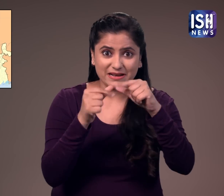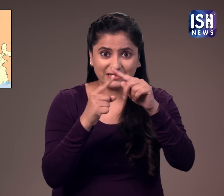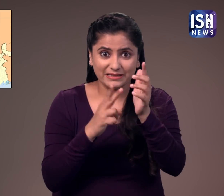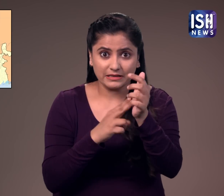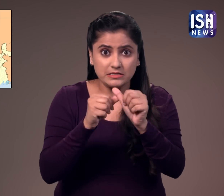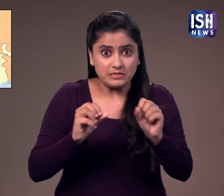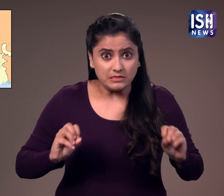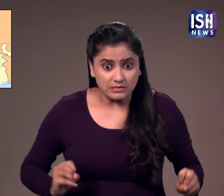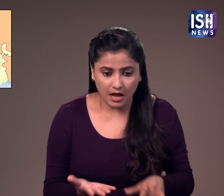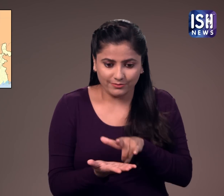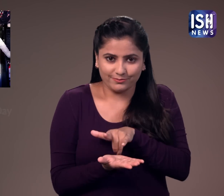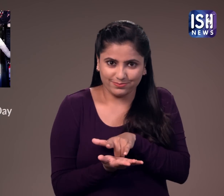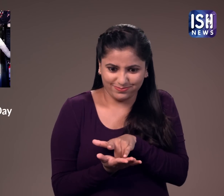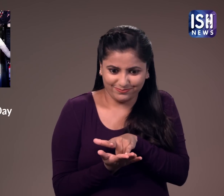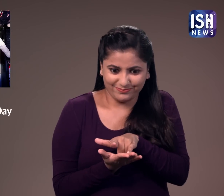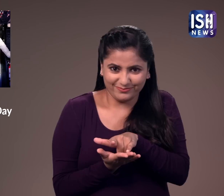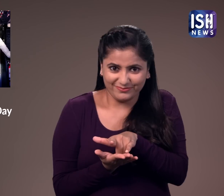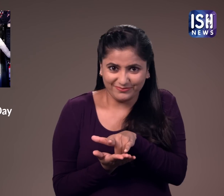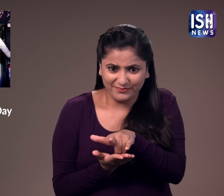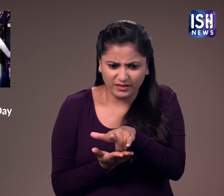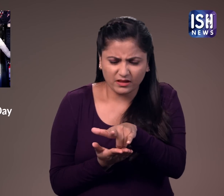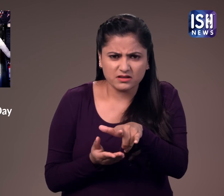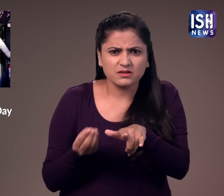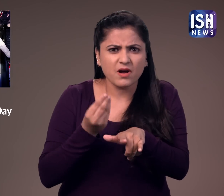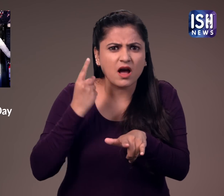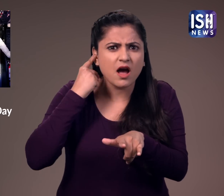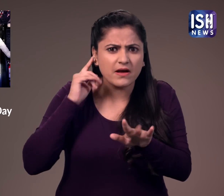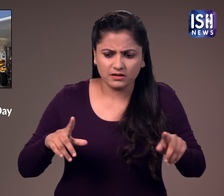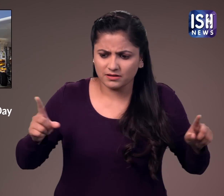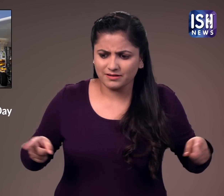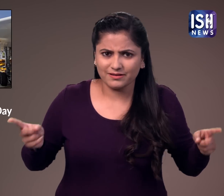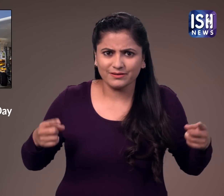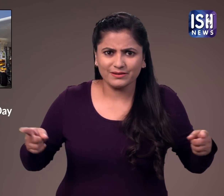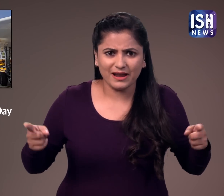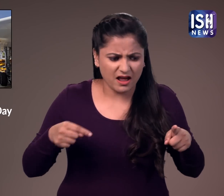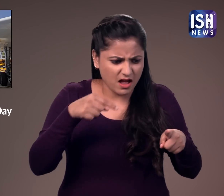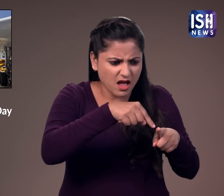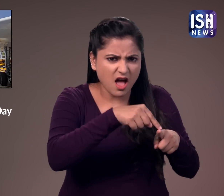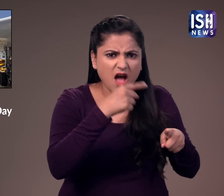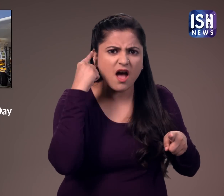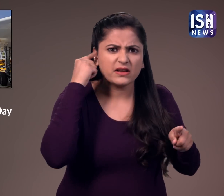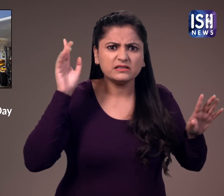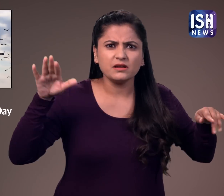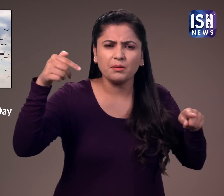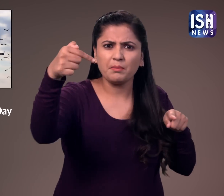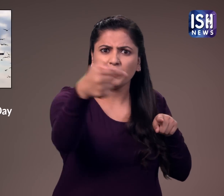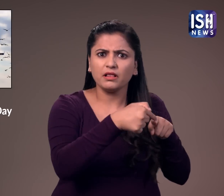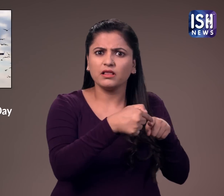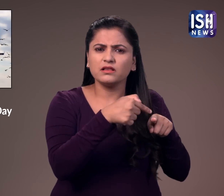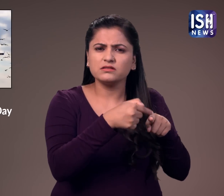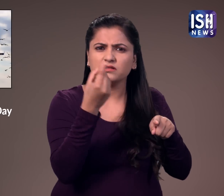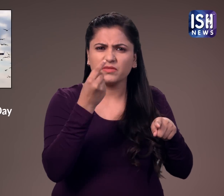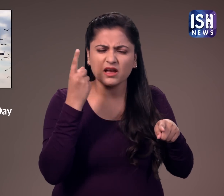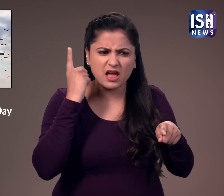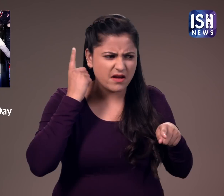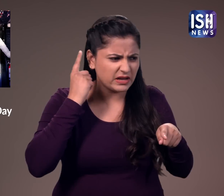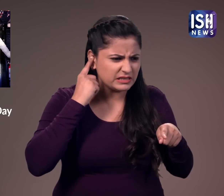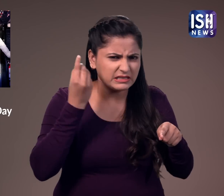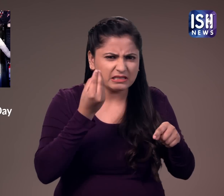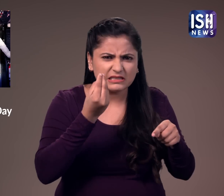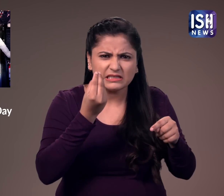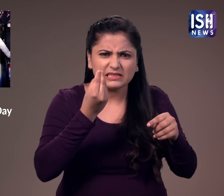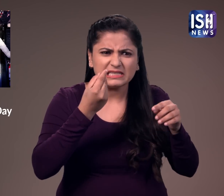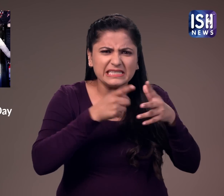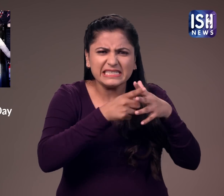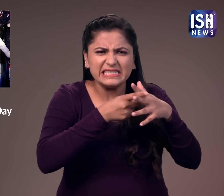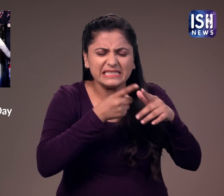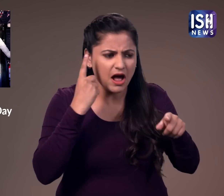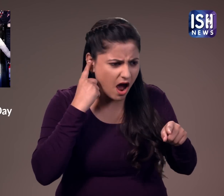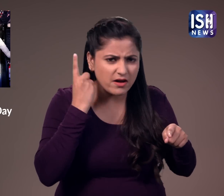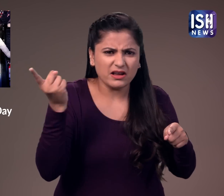During the takeoff, the cockpit crew suspected a bird had hit the engine.